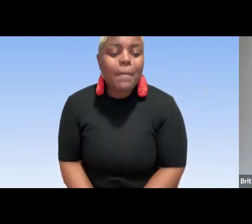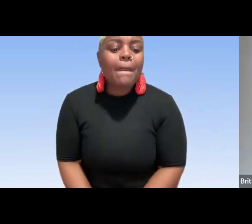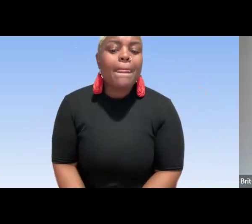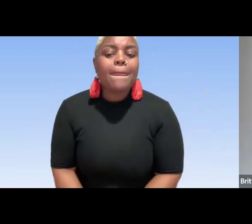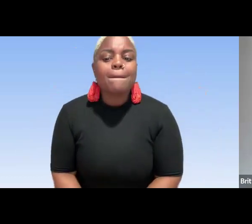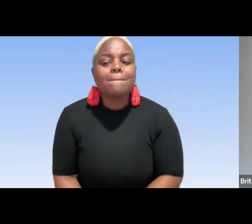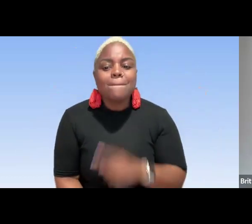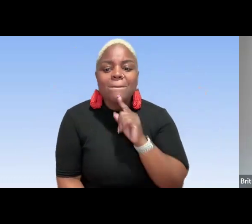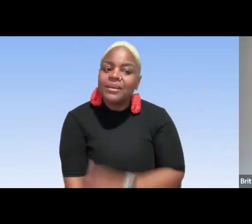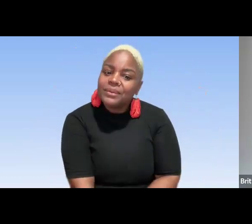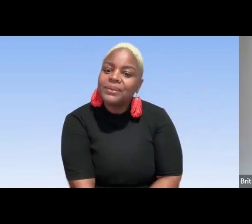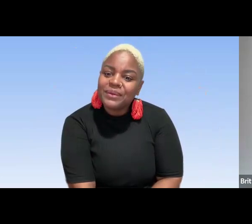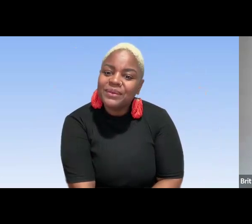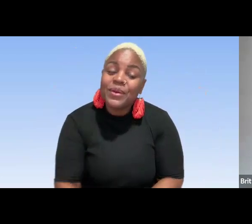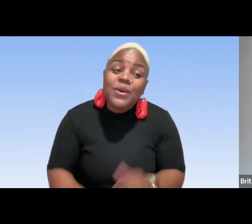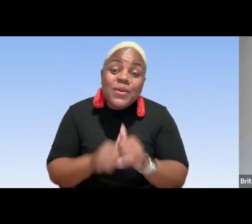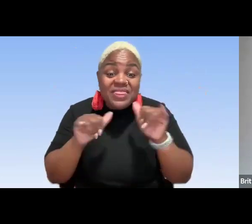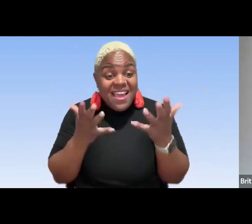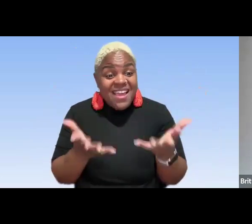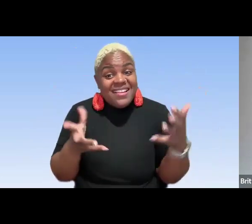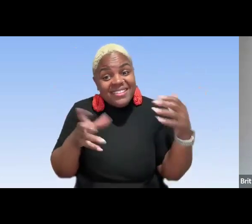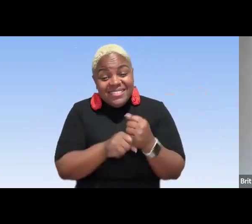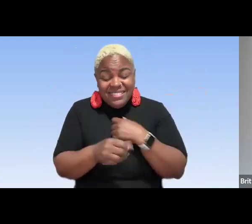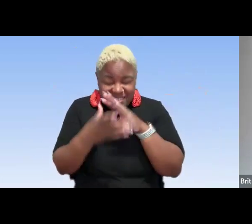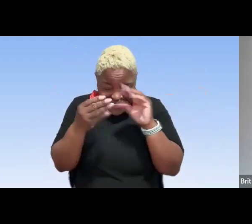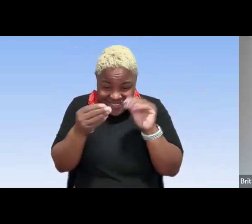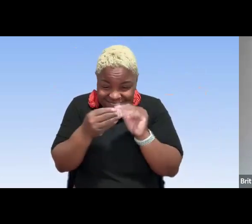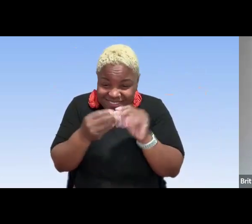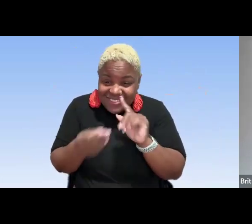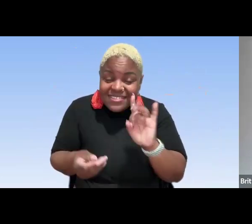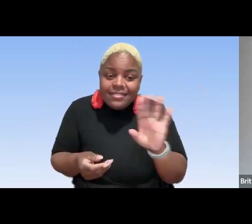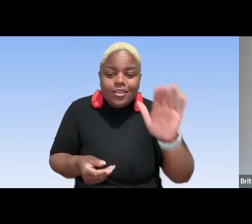So with that, let's dive in. Let's hear from these incredible panelists